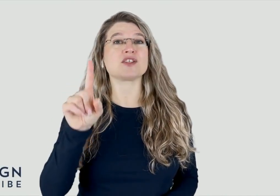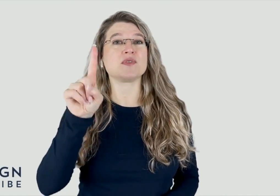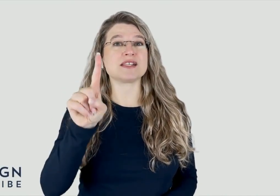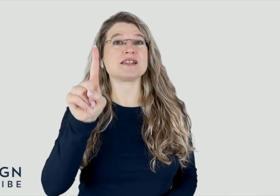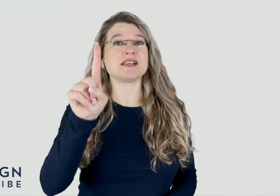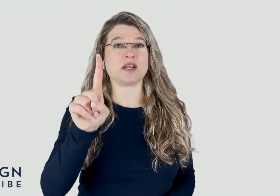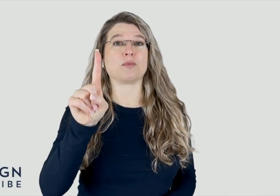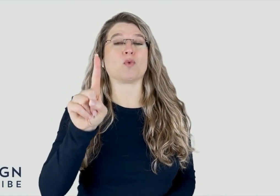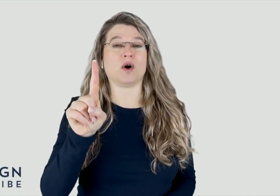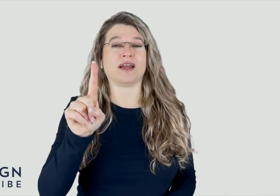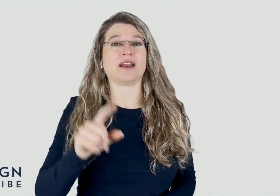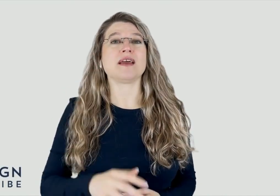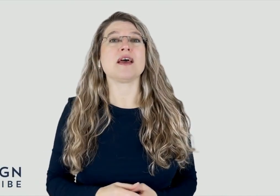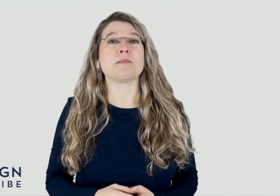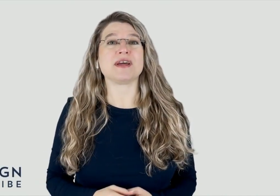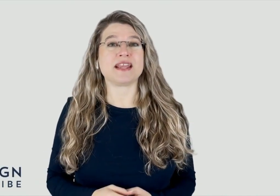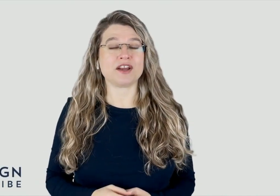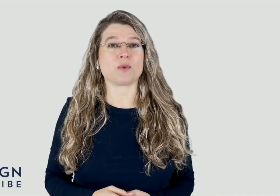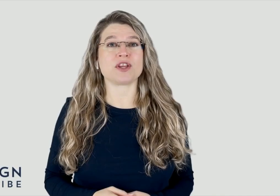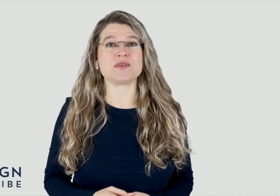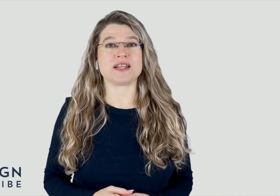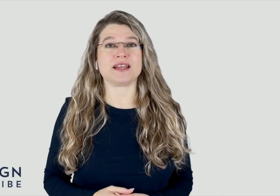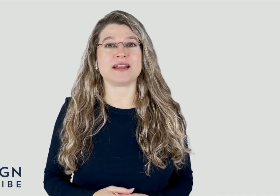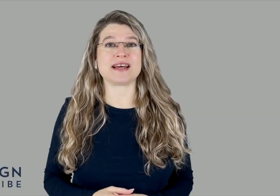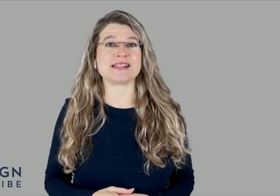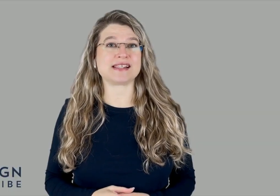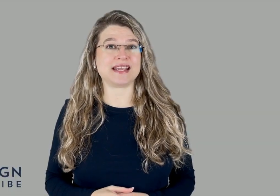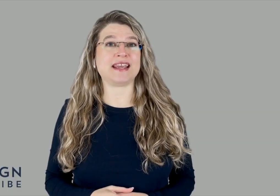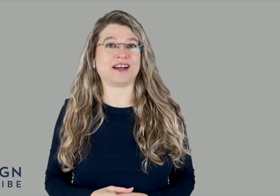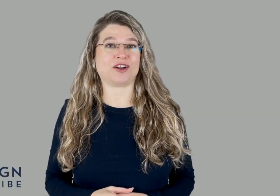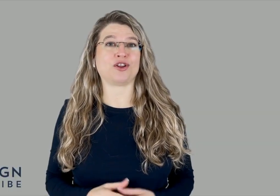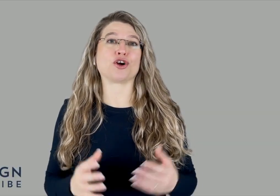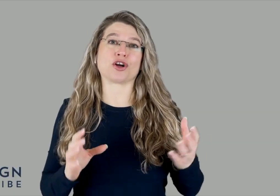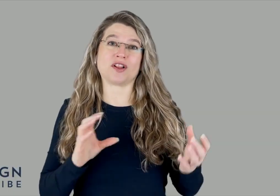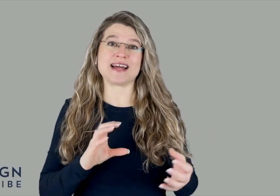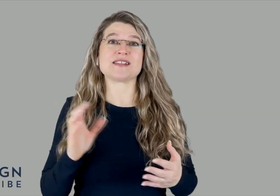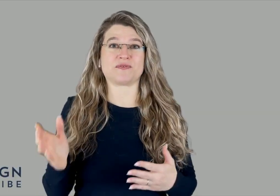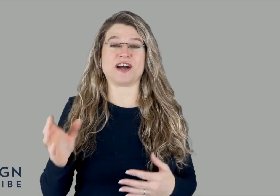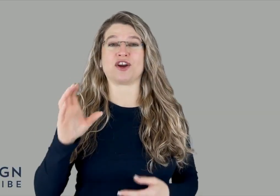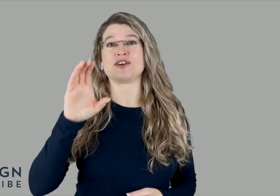so this is the number 1, but here we're using it as CL, or classifier,